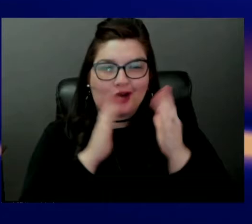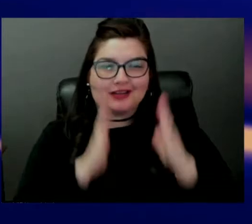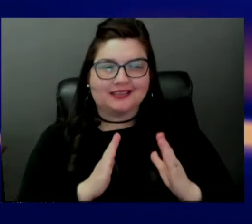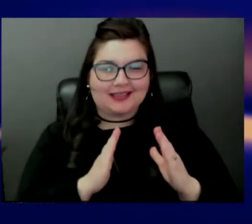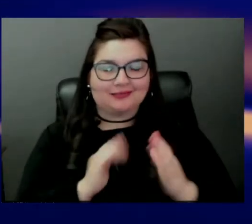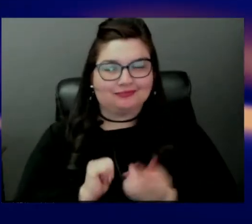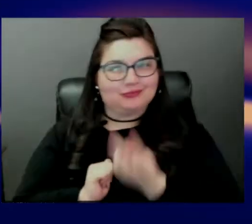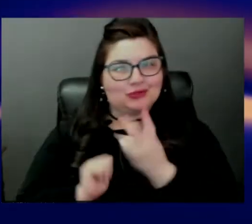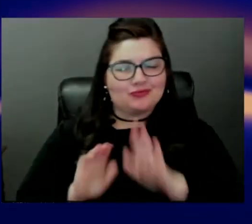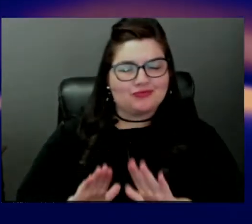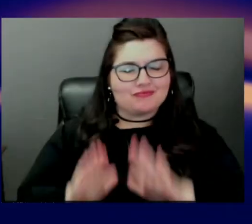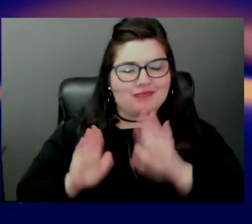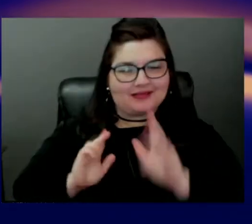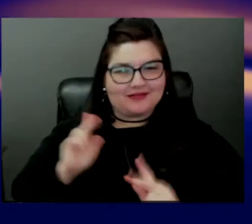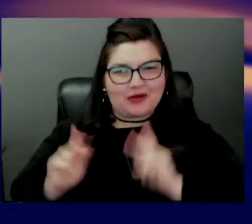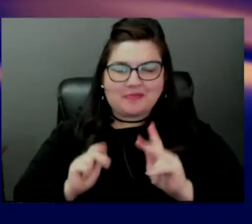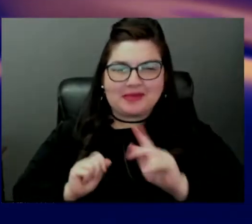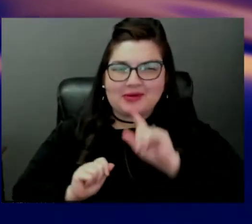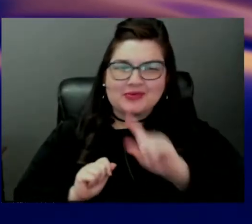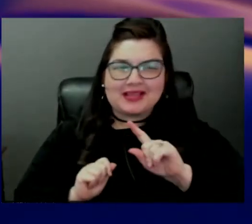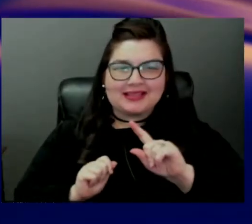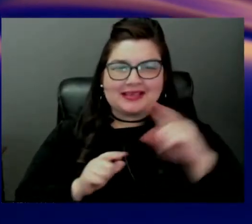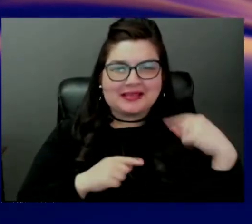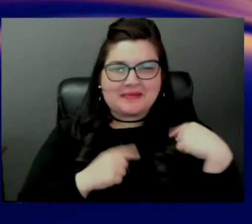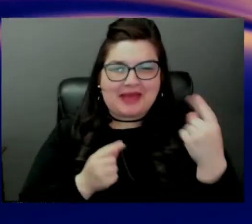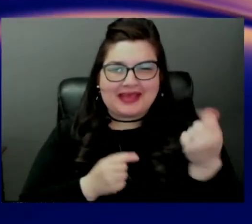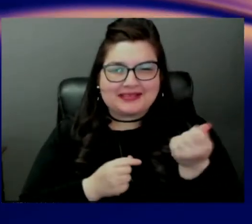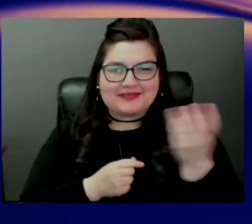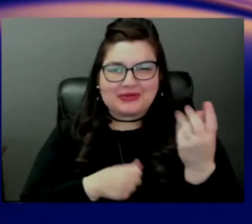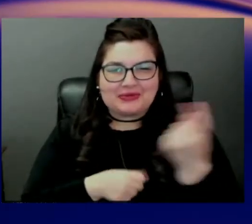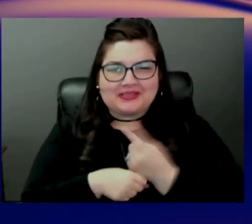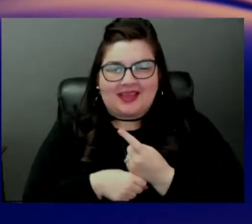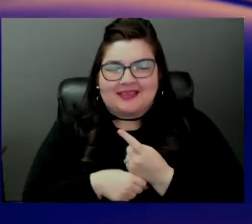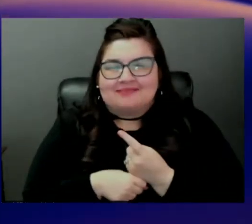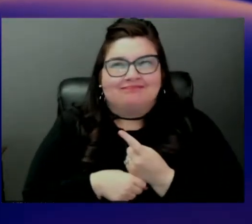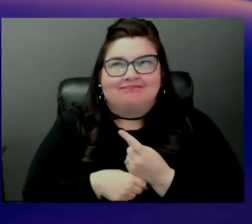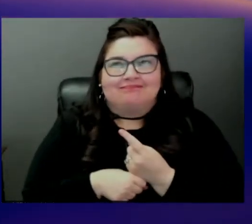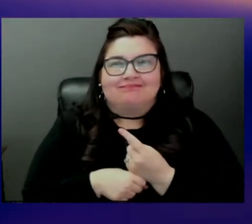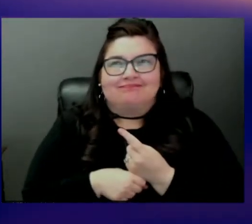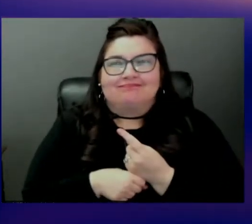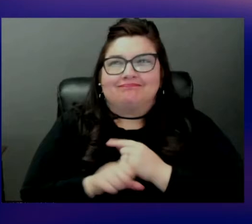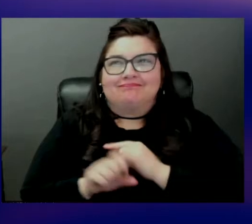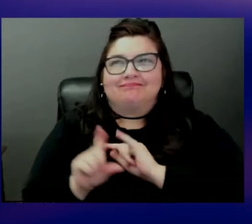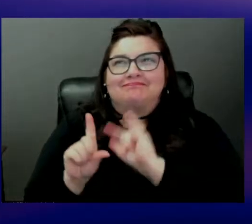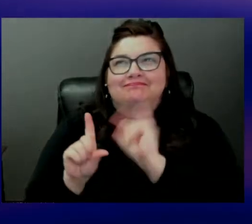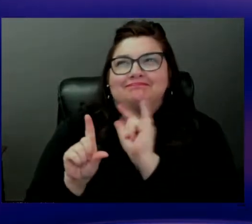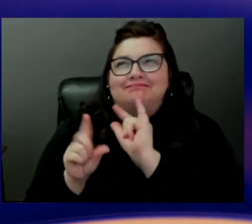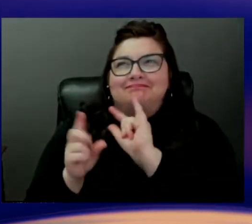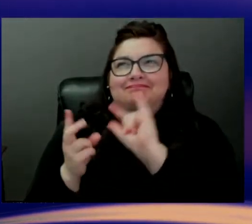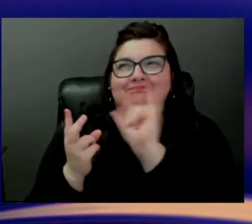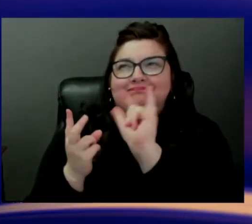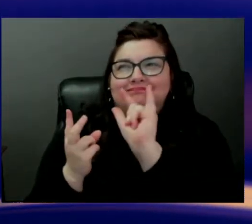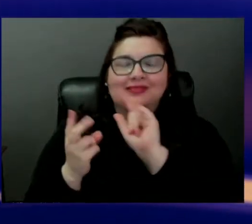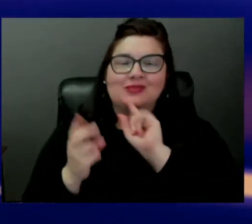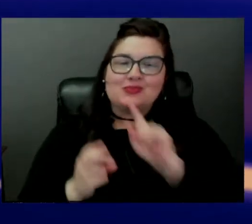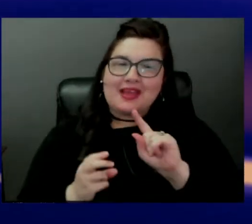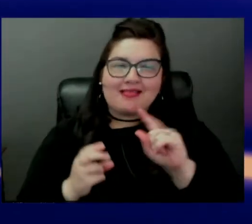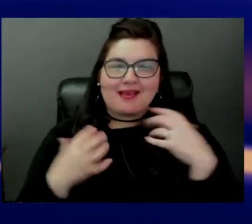that I've grown to love over these past few days. (Aaron and chuckles) We love you too. I can't believe you're a very brave person, Aaron.